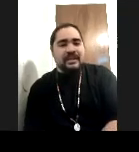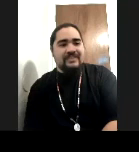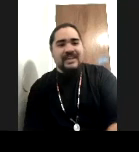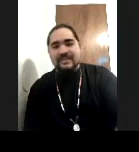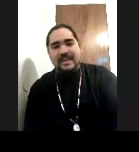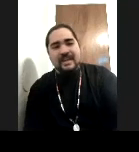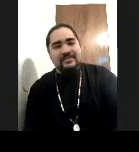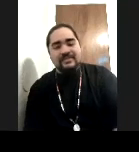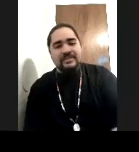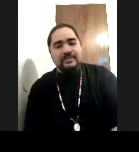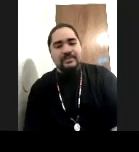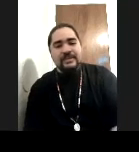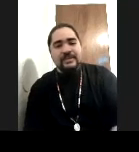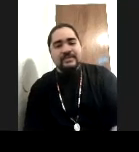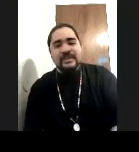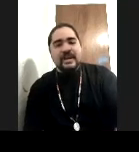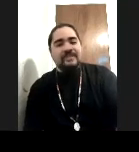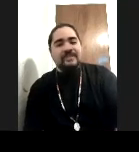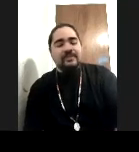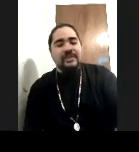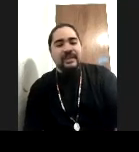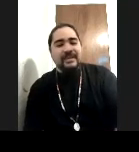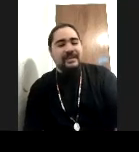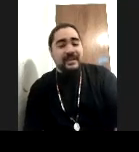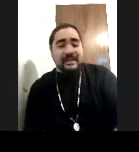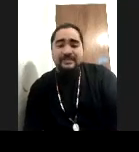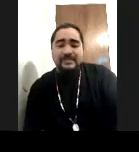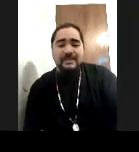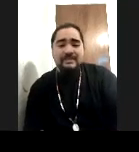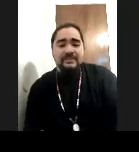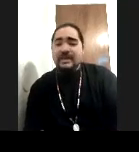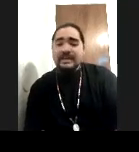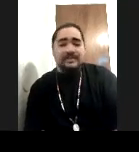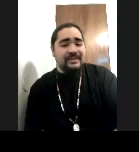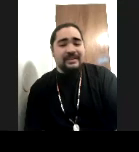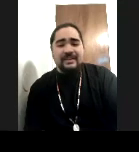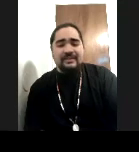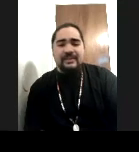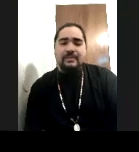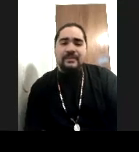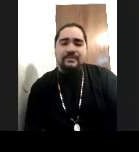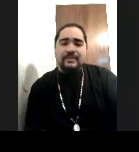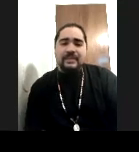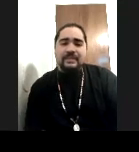just kind of hanging out, so to speak, because I've never really like been in a lot of clubs in high school, so I didn't even really know much about that.